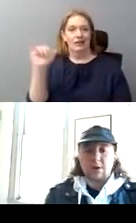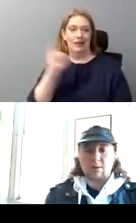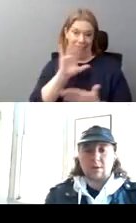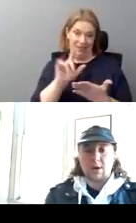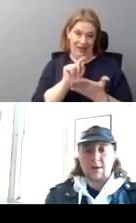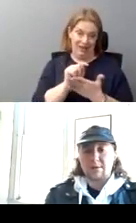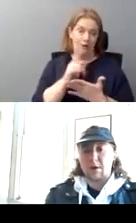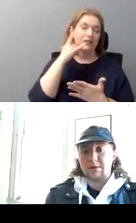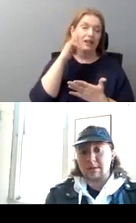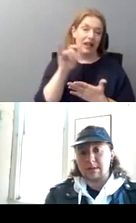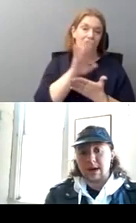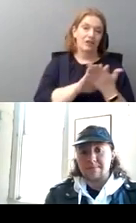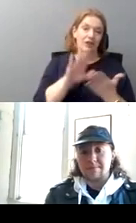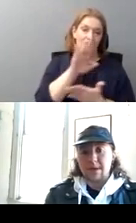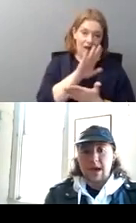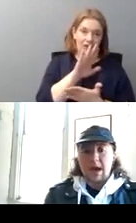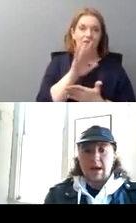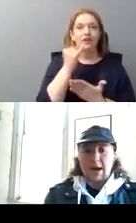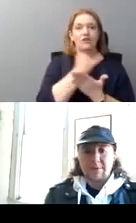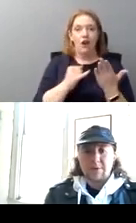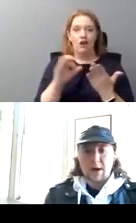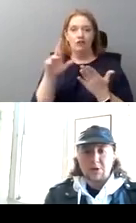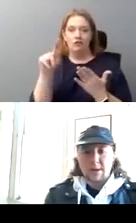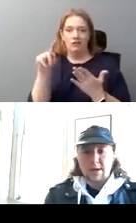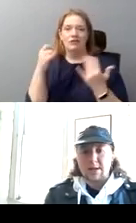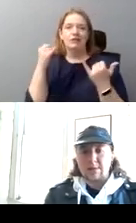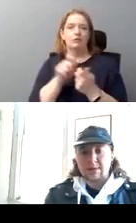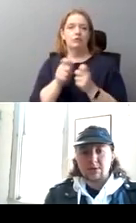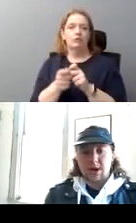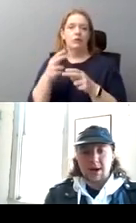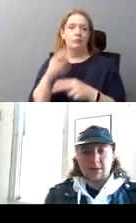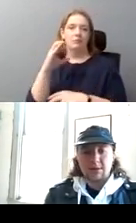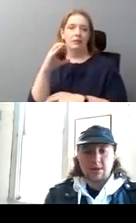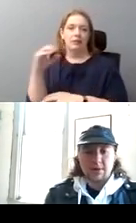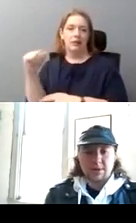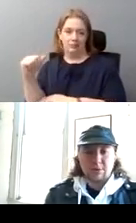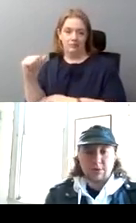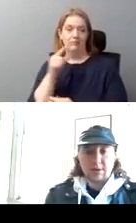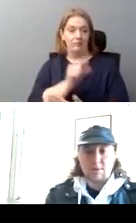Arts and Crafts, now is CCA, and after graduating he was then drafted to the U.S military where